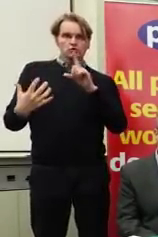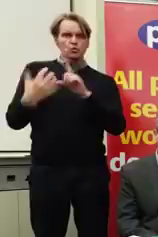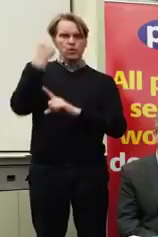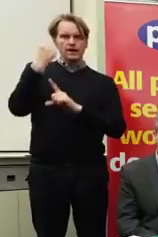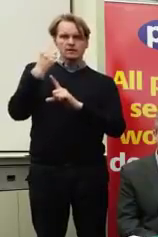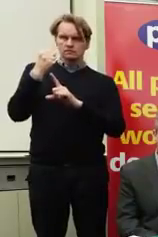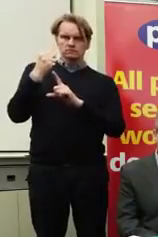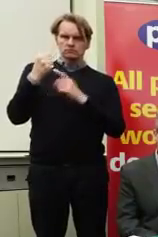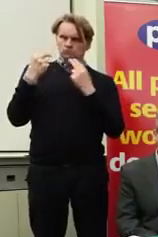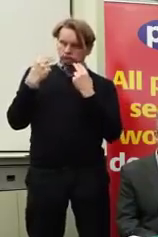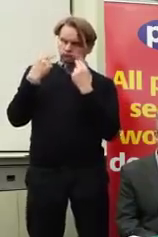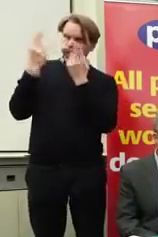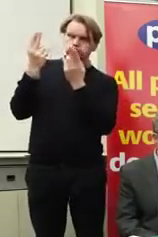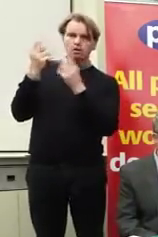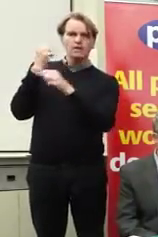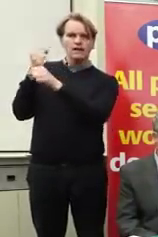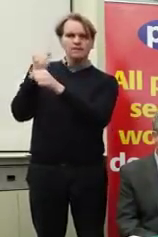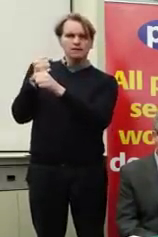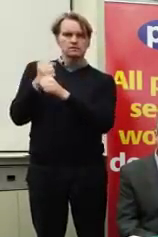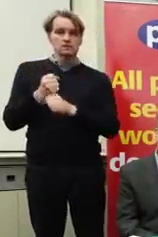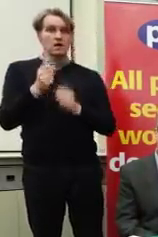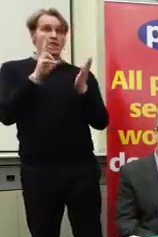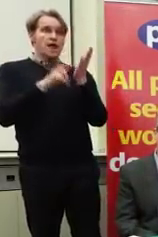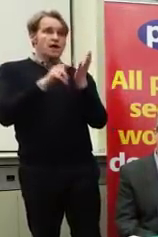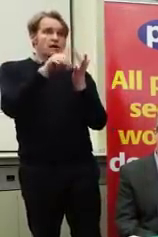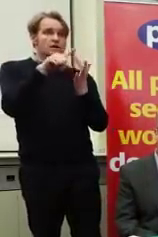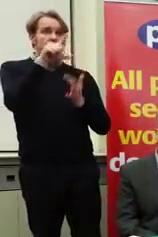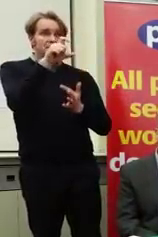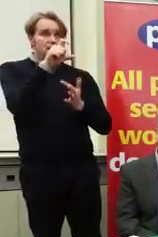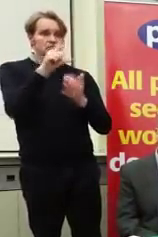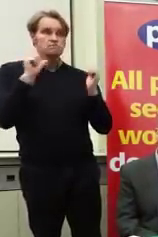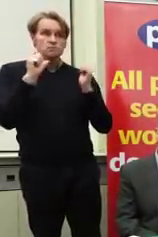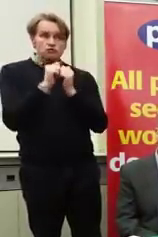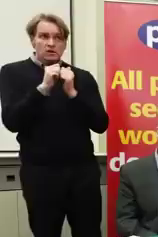that the NEC believes is required to get the government to serious negotiations to give us